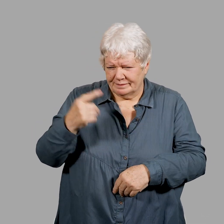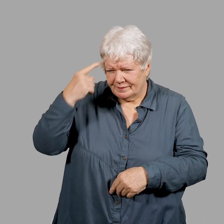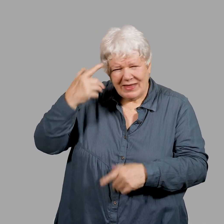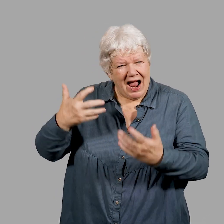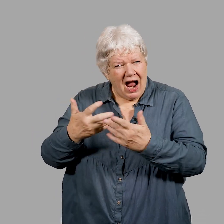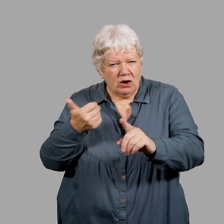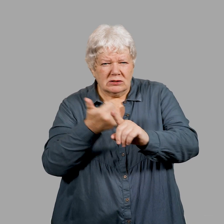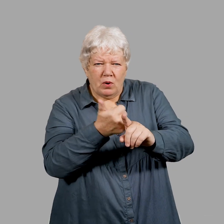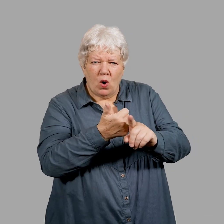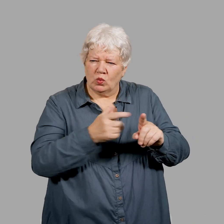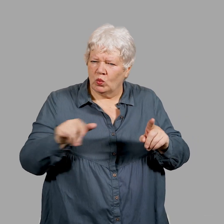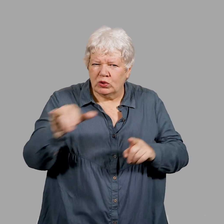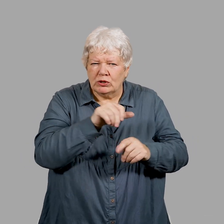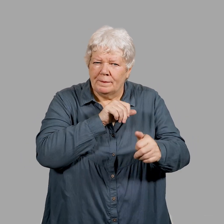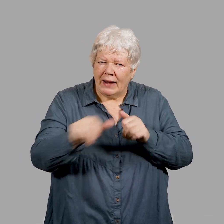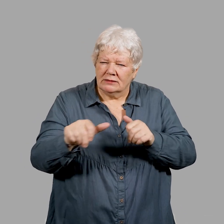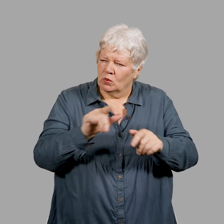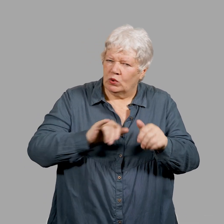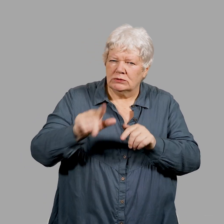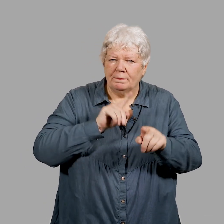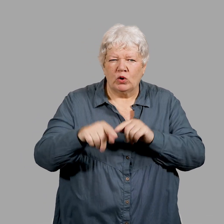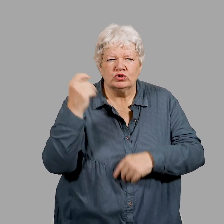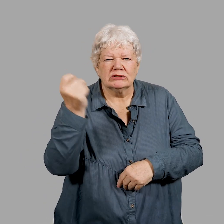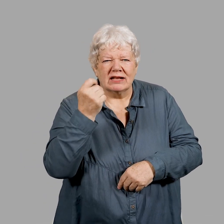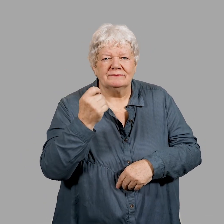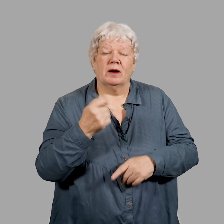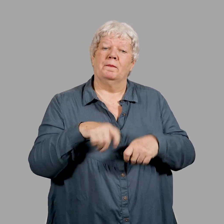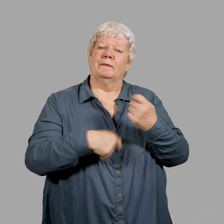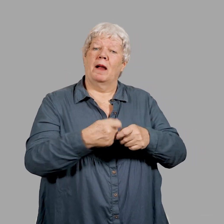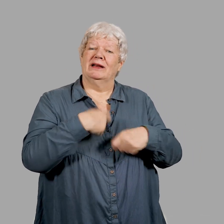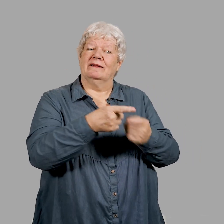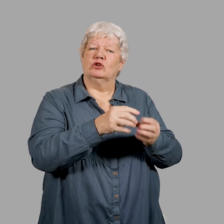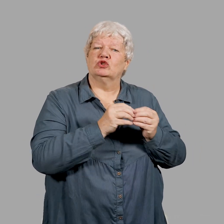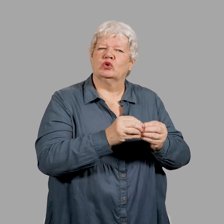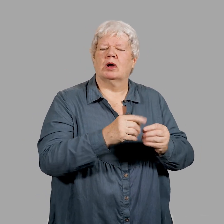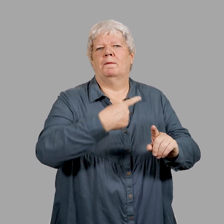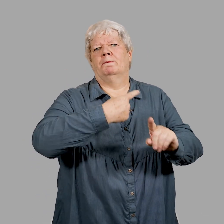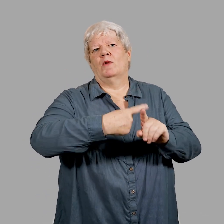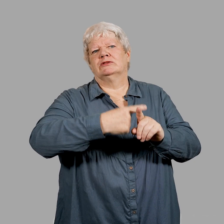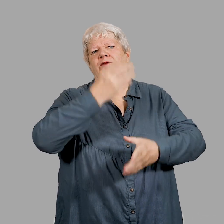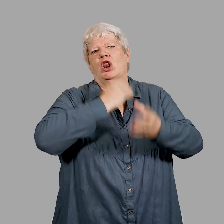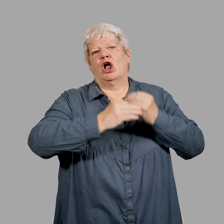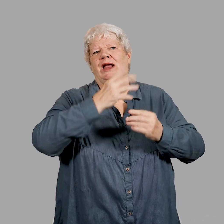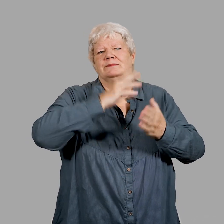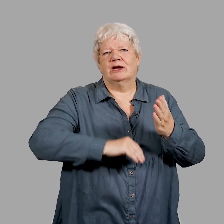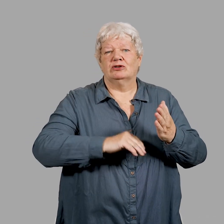and discuss methods of support which we found the most successful, as well as providing the student with a positive learning experience